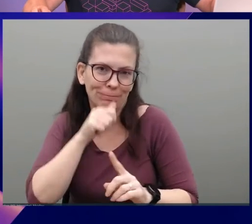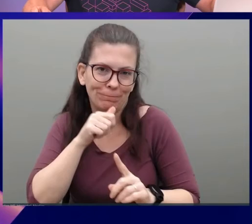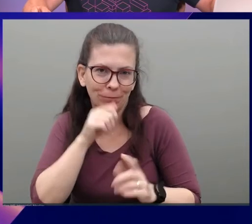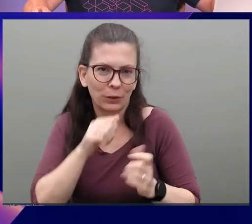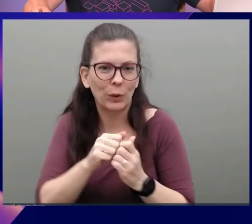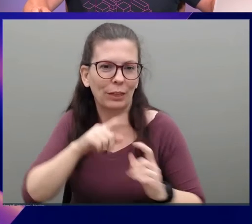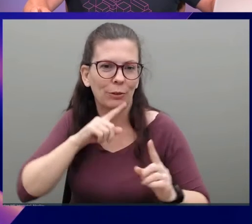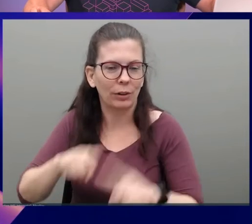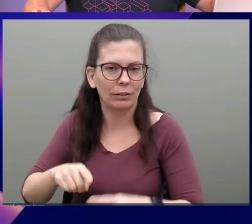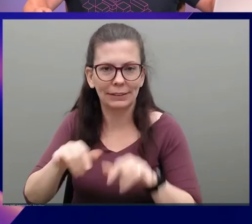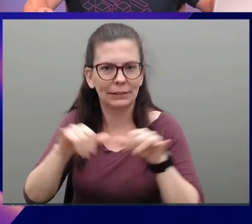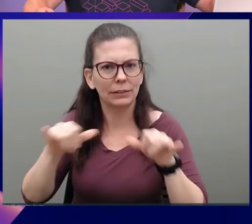in real life as well, right?